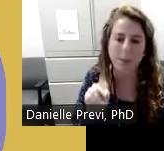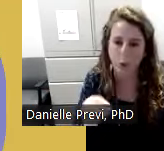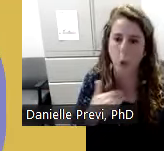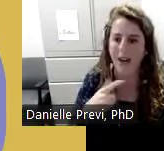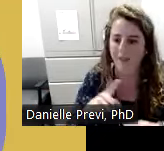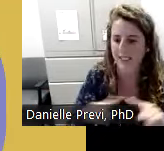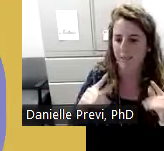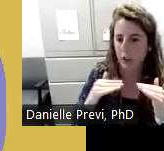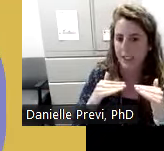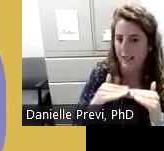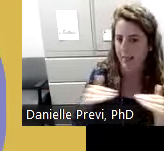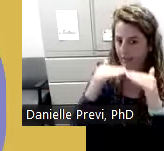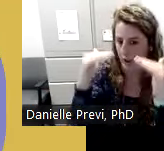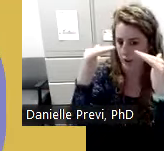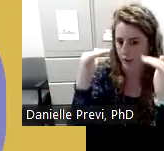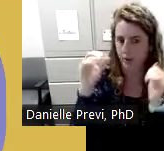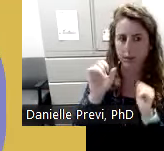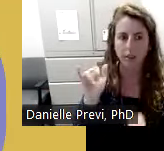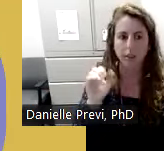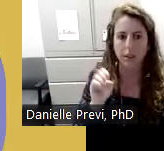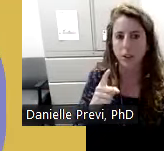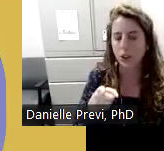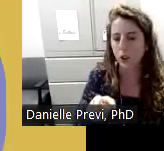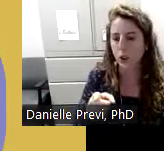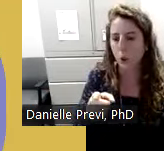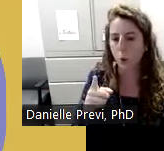Now, there are some syndromes that have different levels.